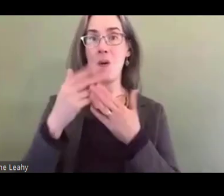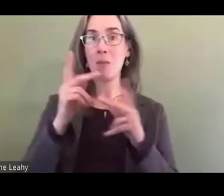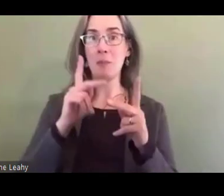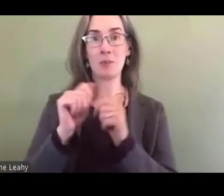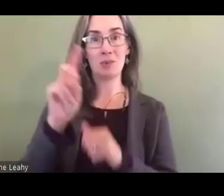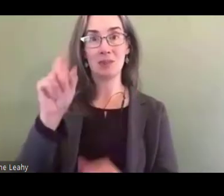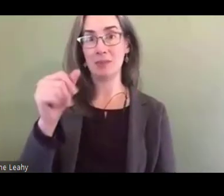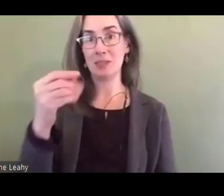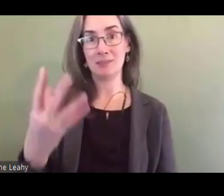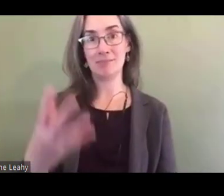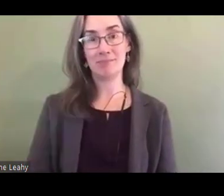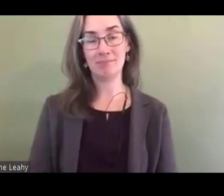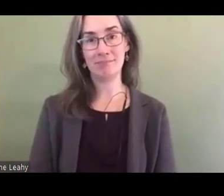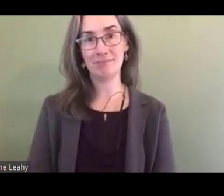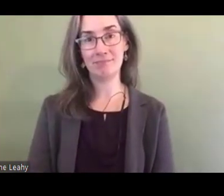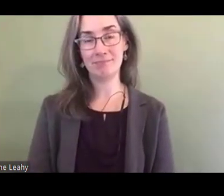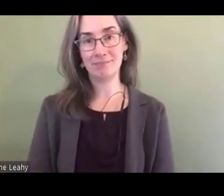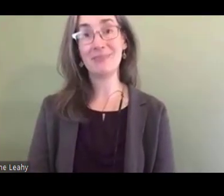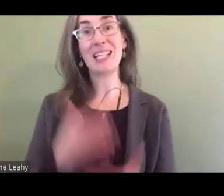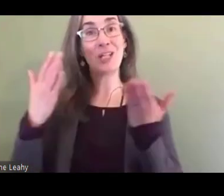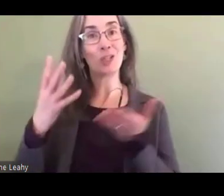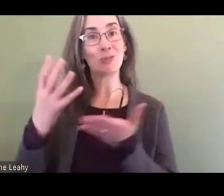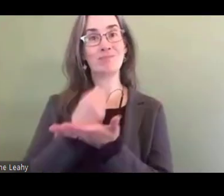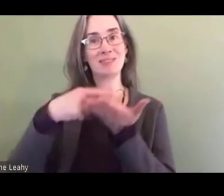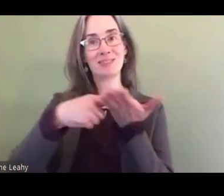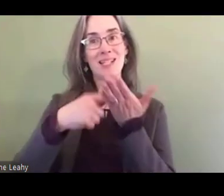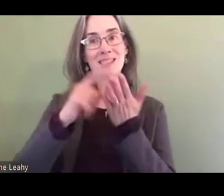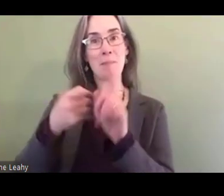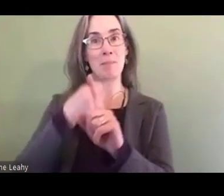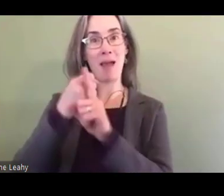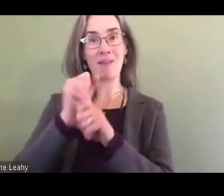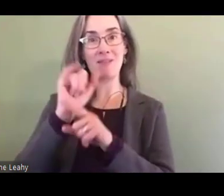Here to discuss the impact of that decision, we are pleased to have